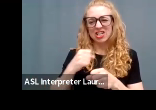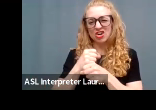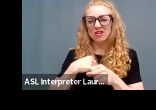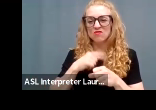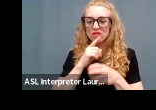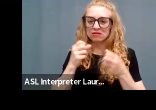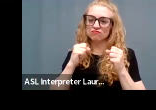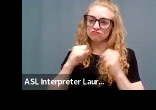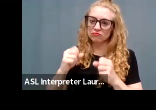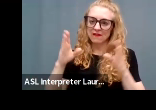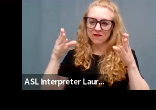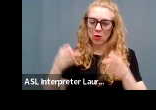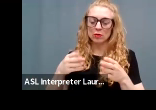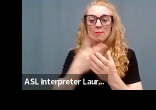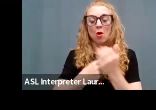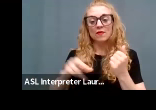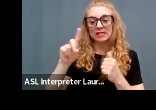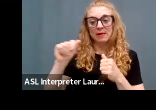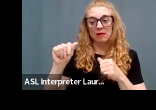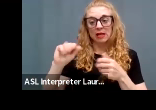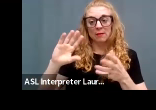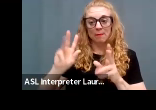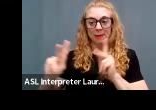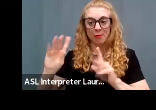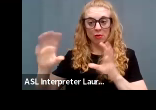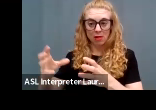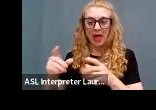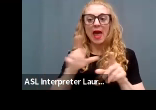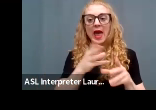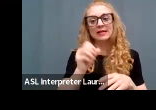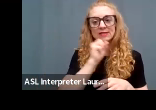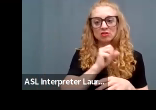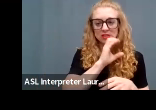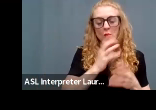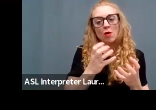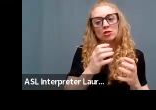heavily on both the disabled community and older adults wanting to in place through technology